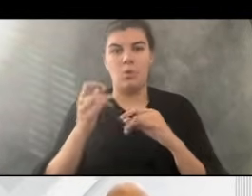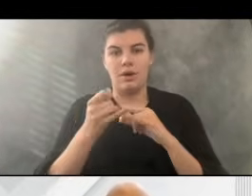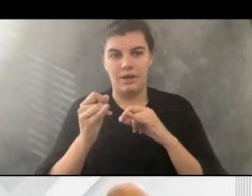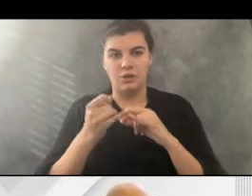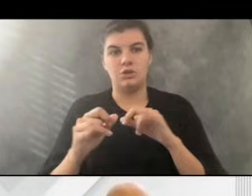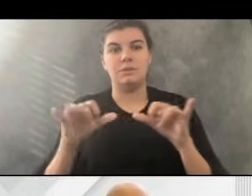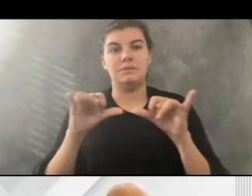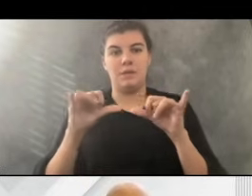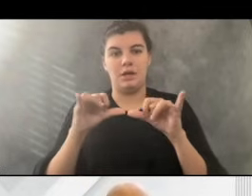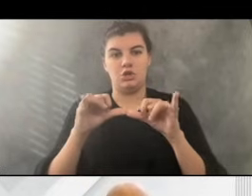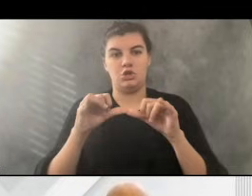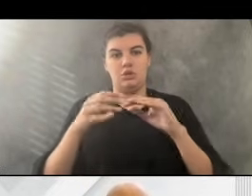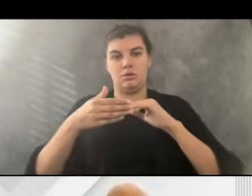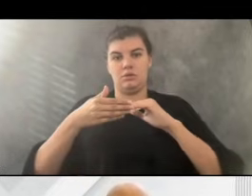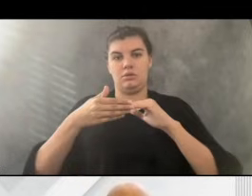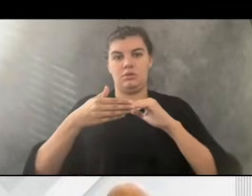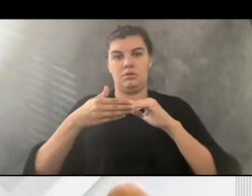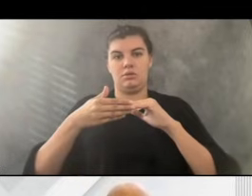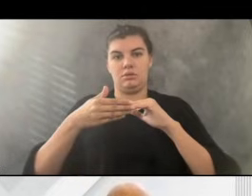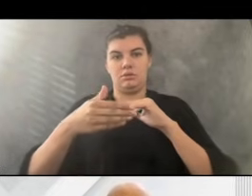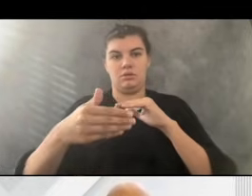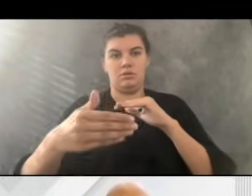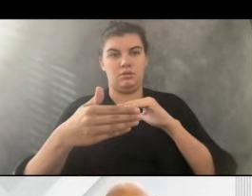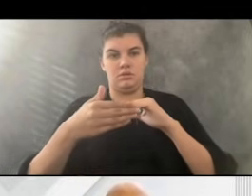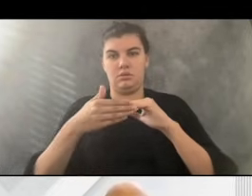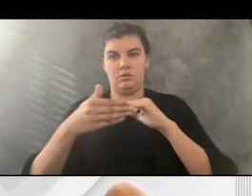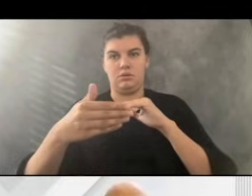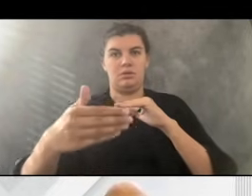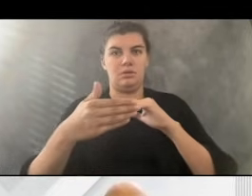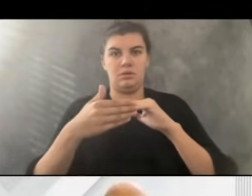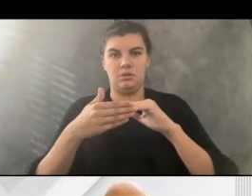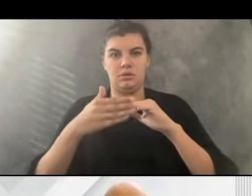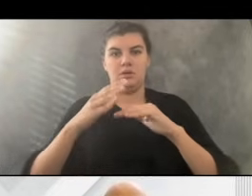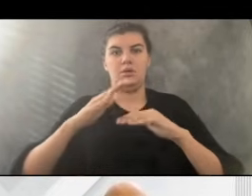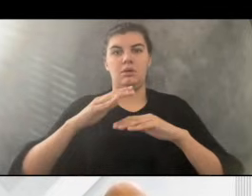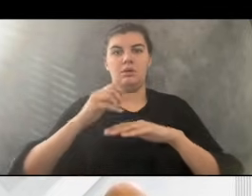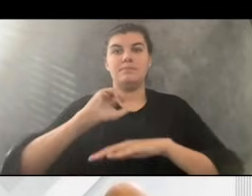from the outside edge of the base where the base height is 2.5 inches minimum.